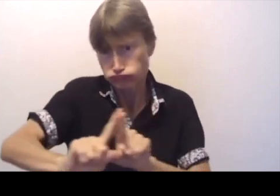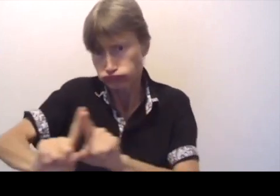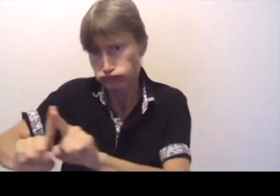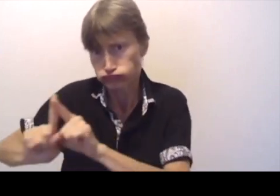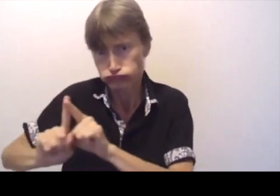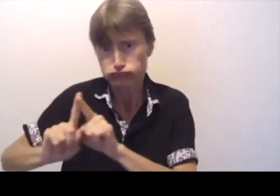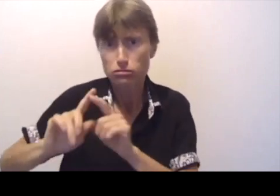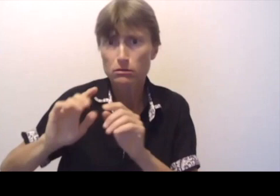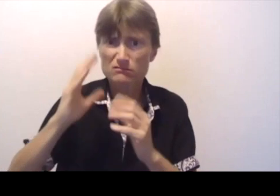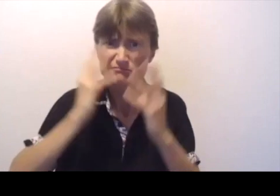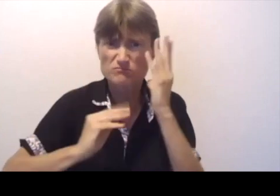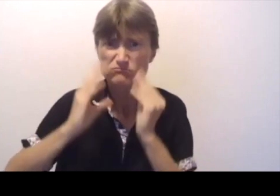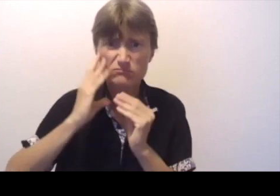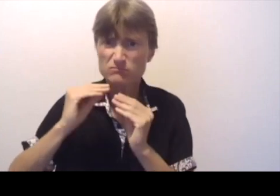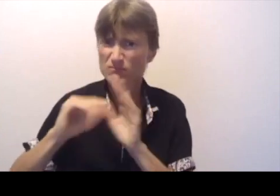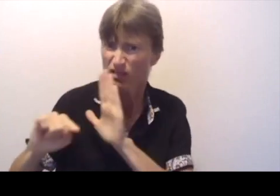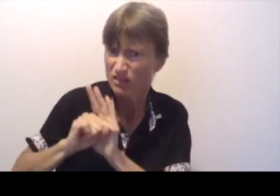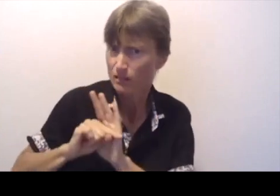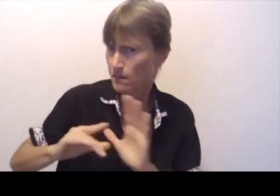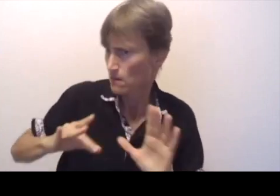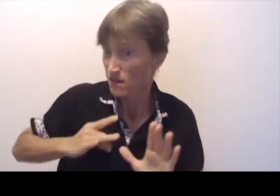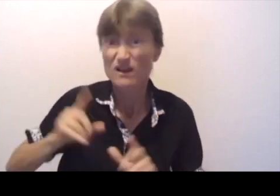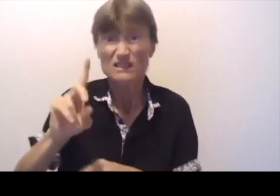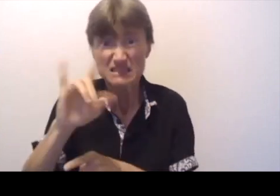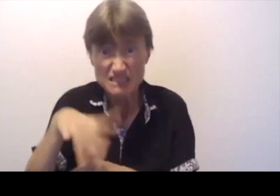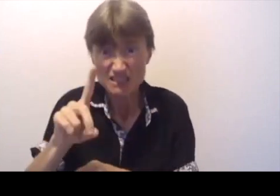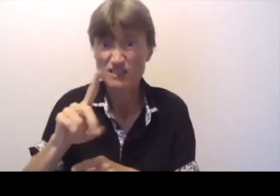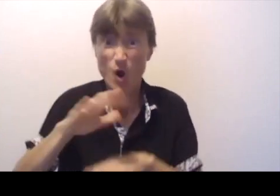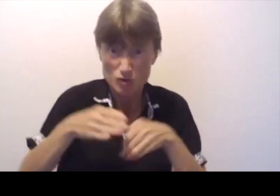of downward sparring and panhandling on the streets to make ends meet